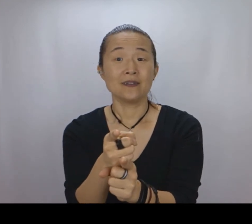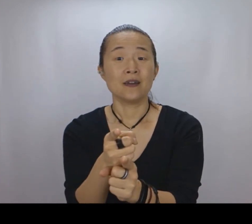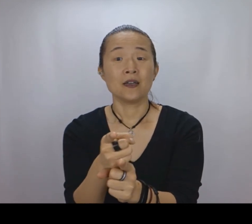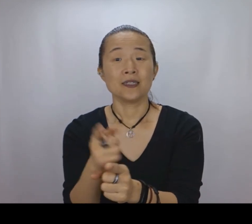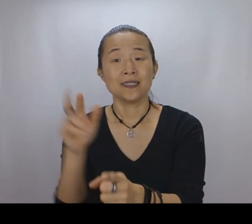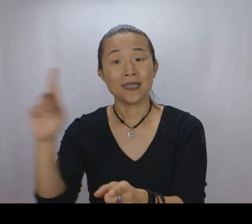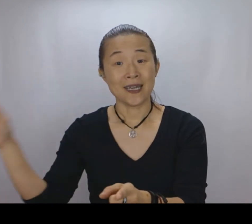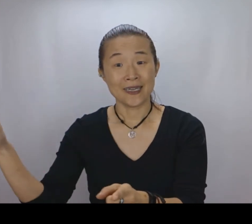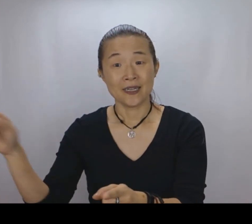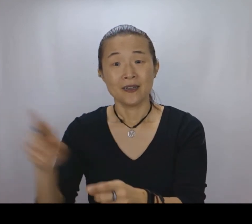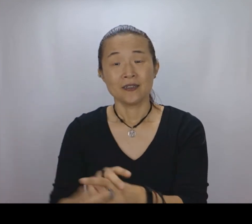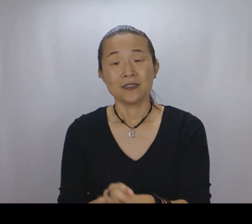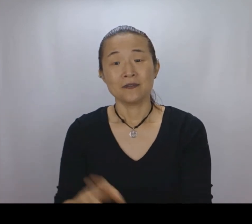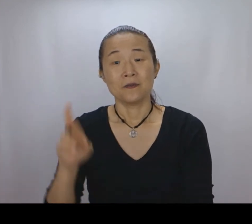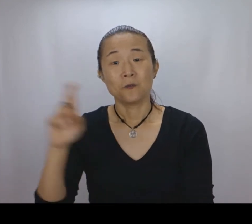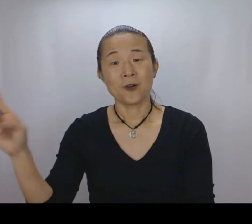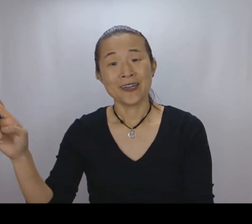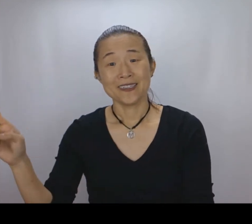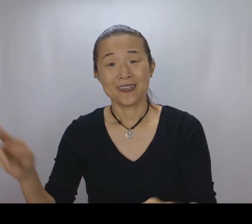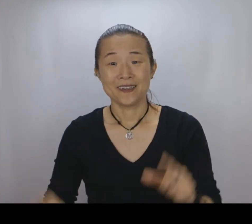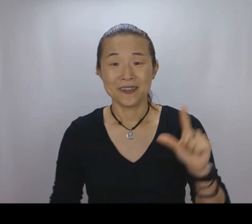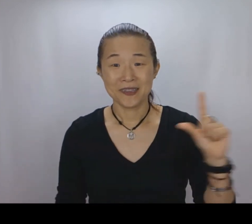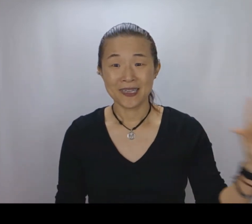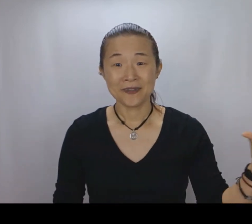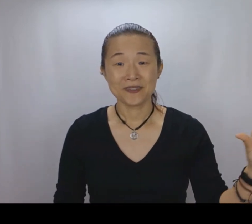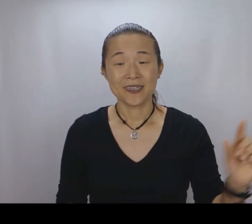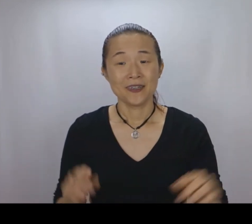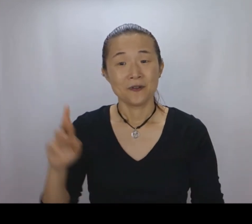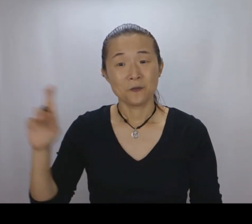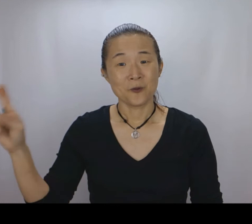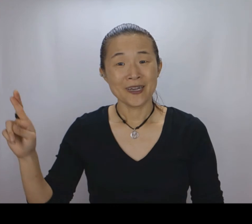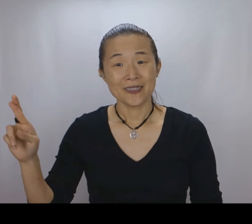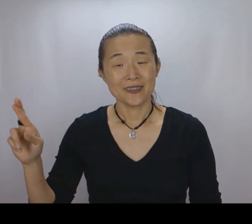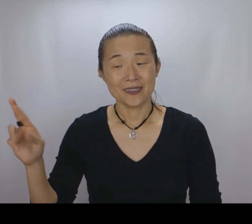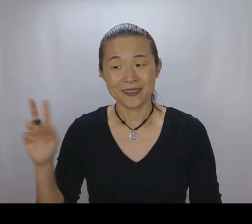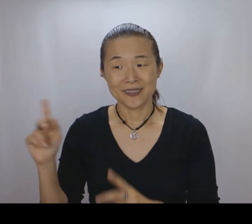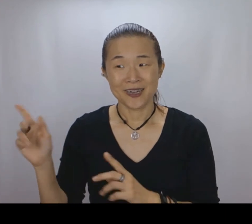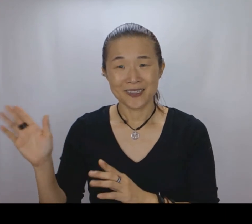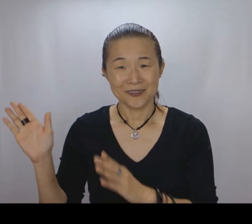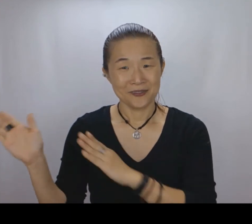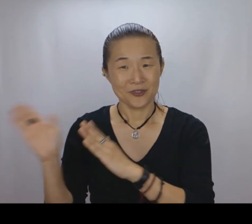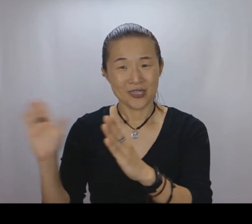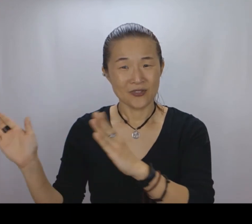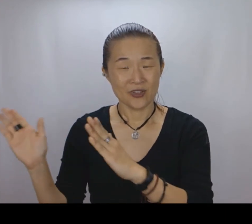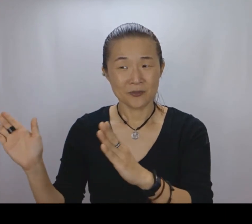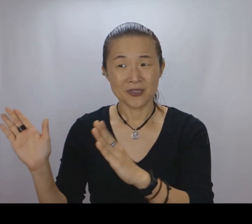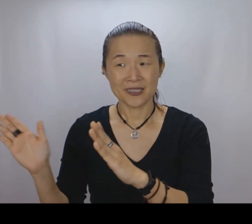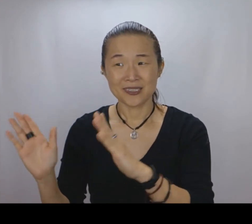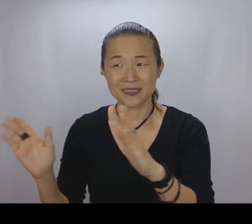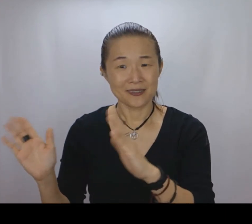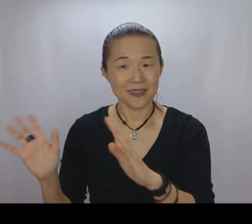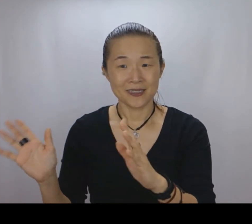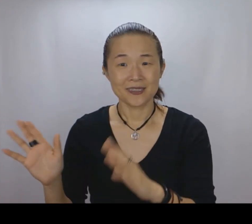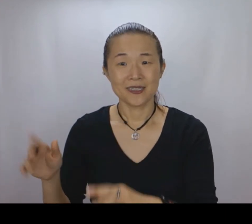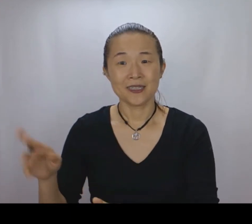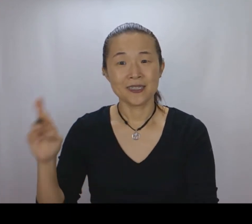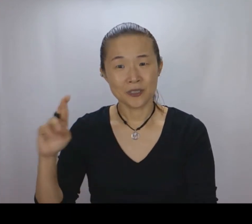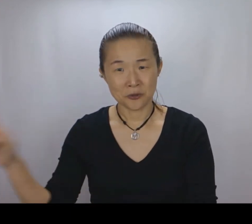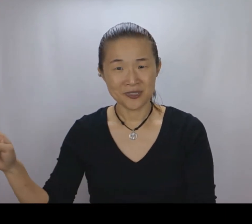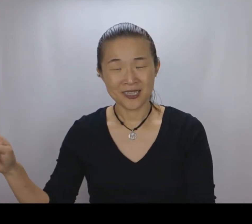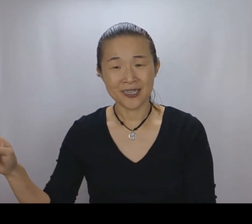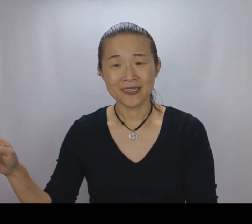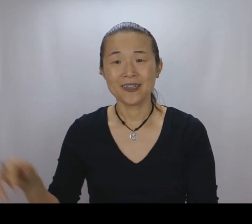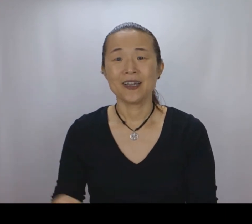Not the side. So right, left. Right is not transferable it's its own sign,